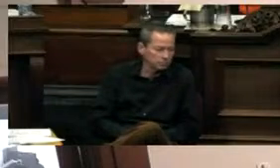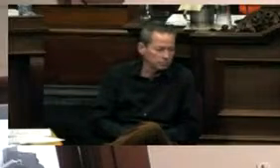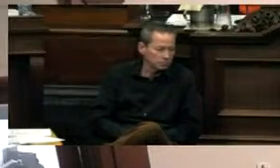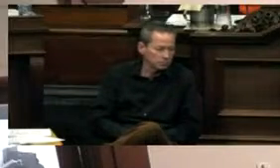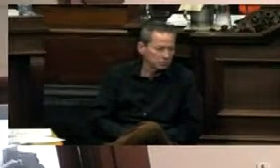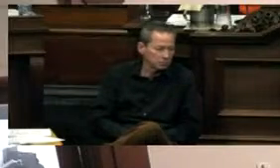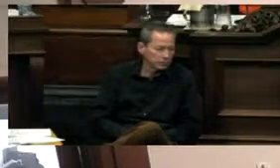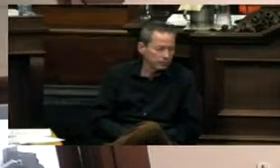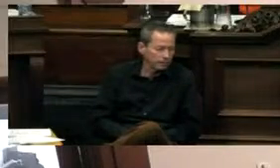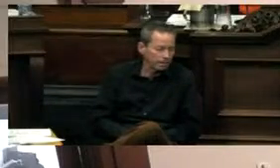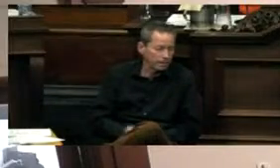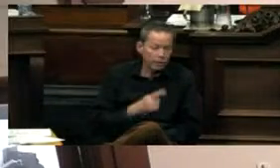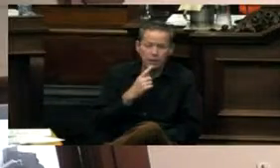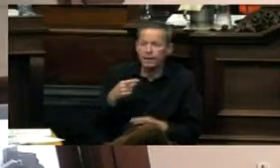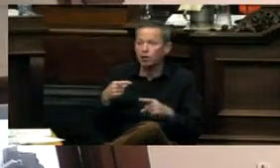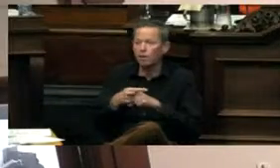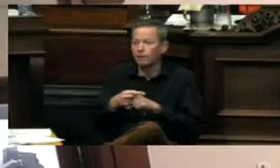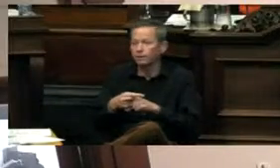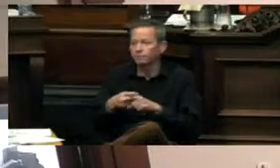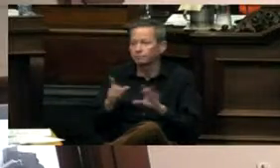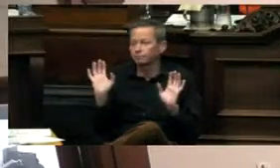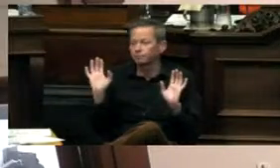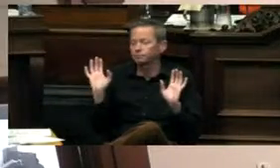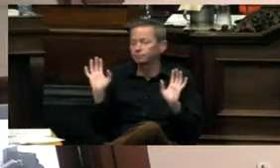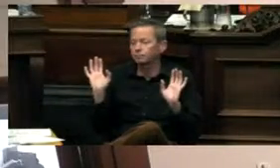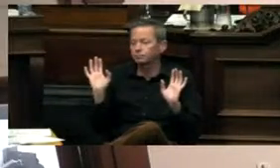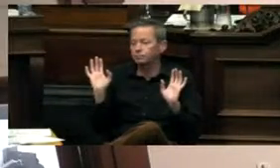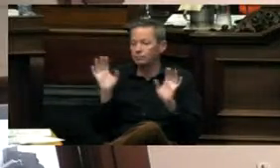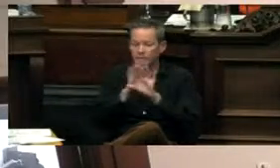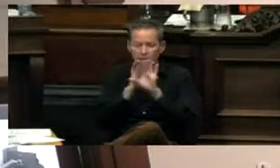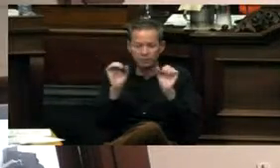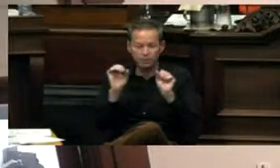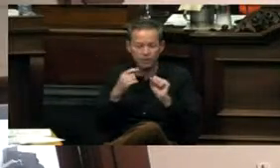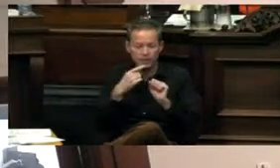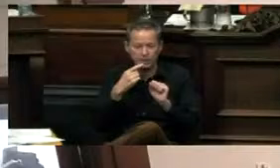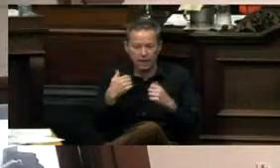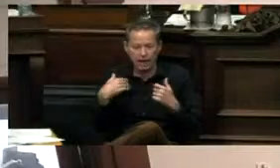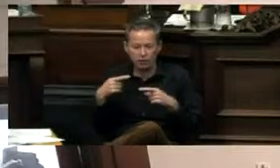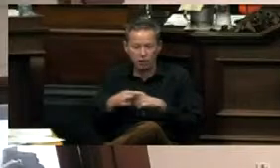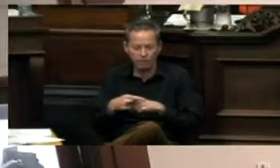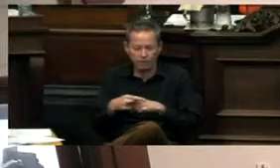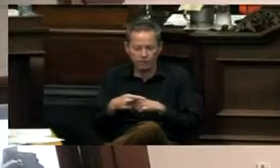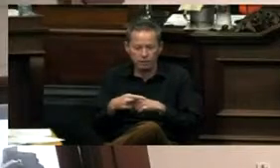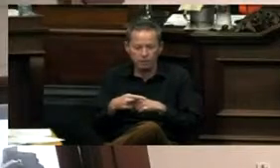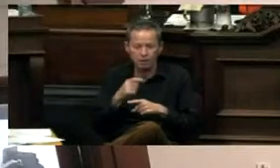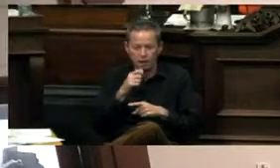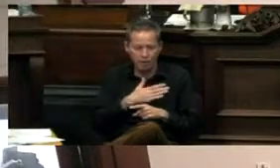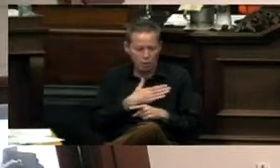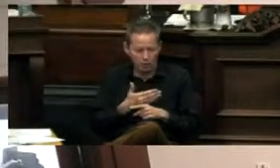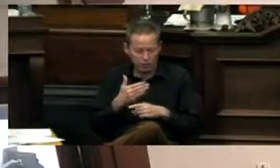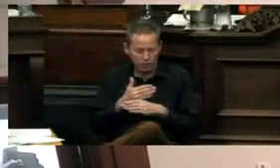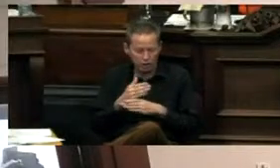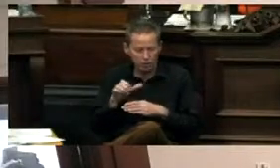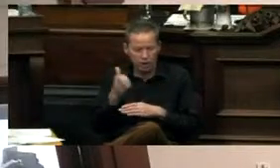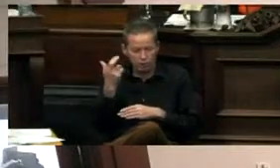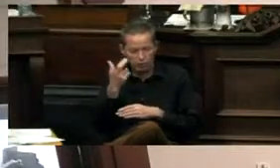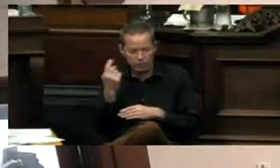because of school, it's because of work, it's because of we don't have to say the reason, right? We just say conflict,